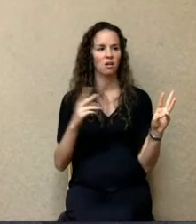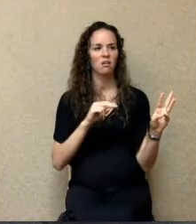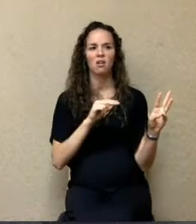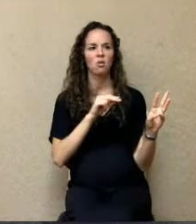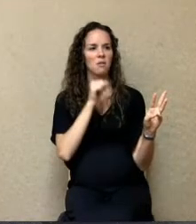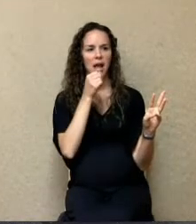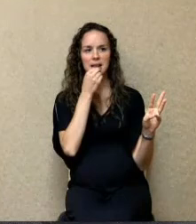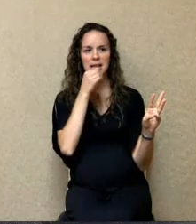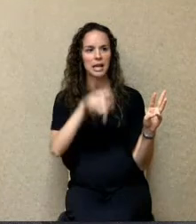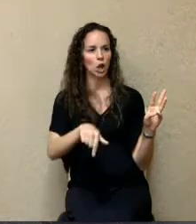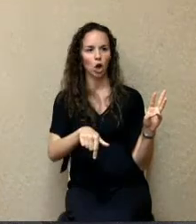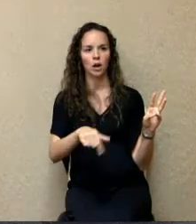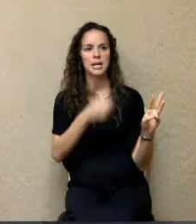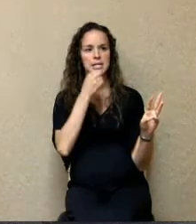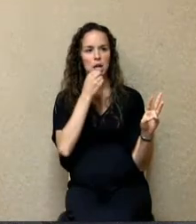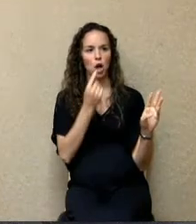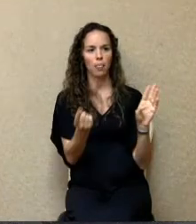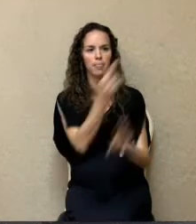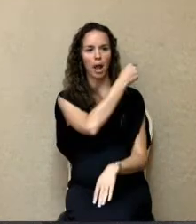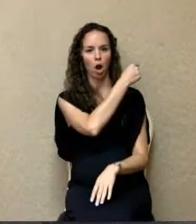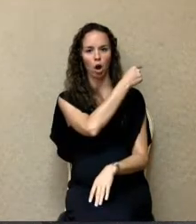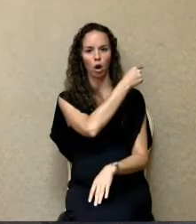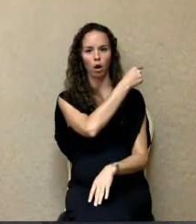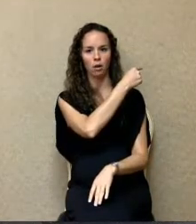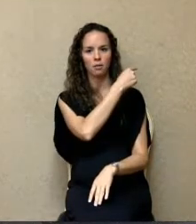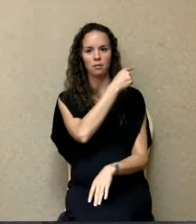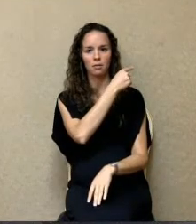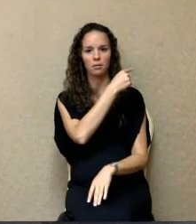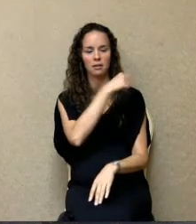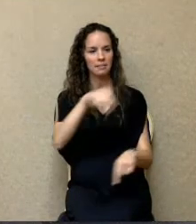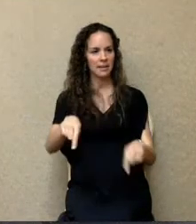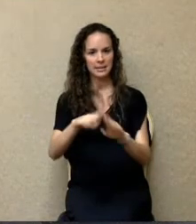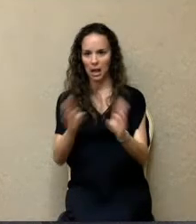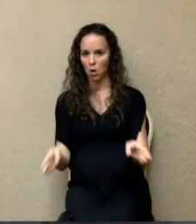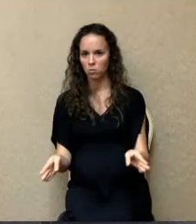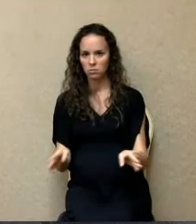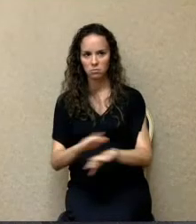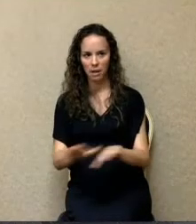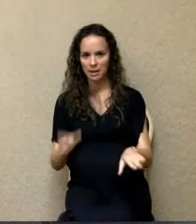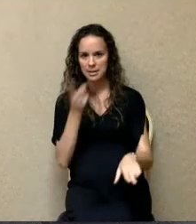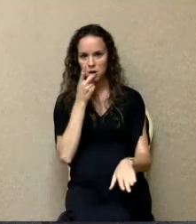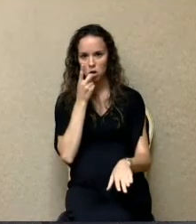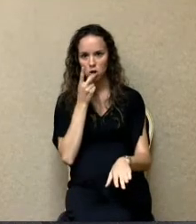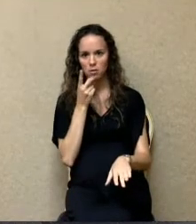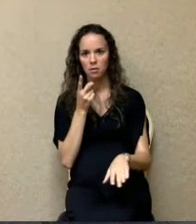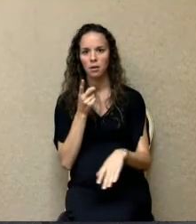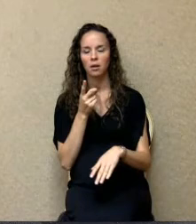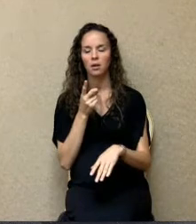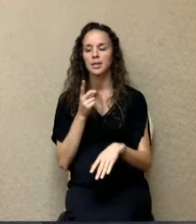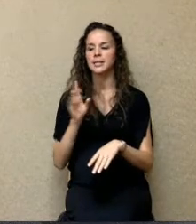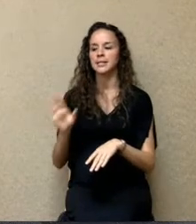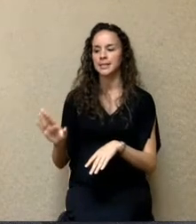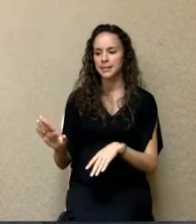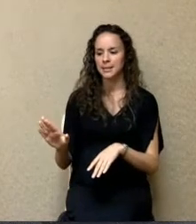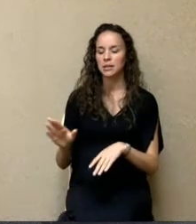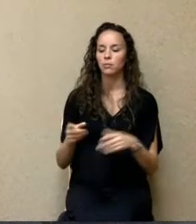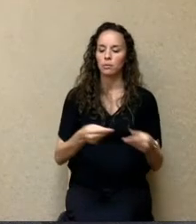I eat dinner, you know, at the Fletcher House. I don't eat dinner at this house. So, it was very difficult. We brought out the calendar.